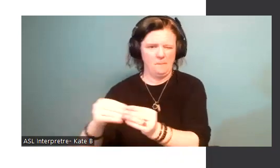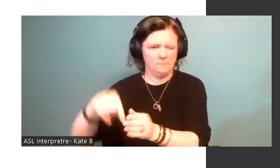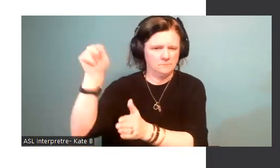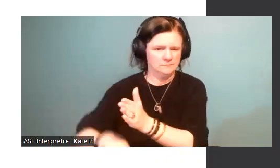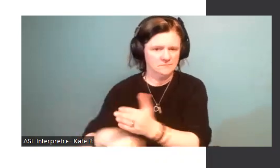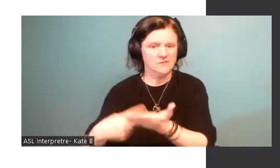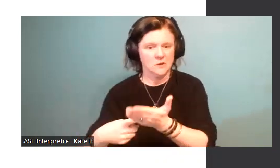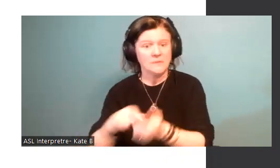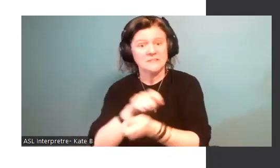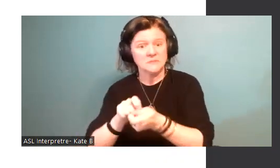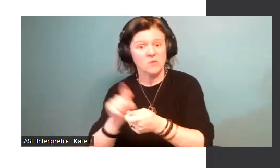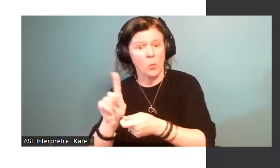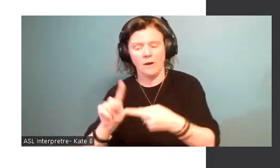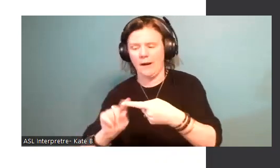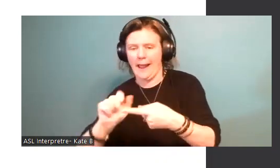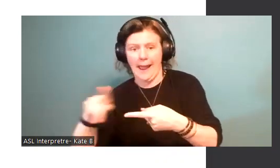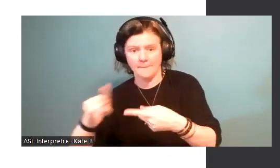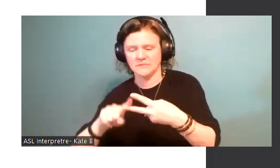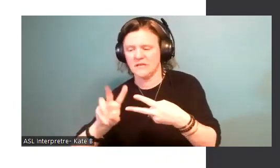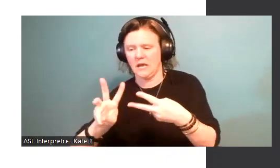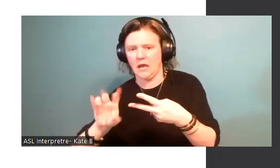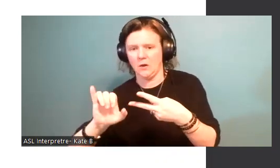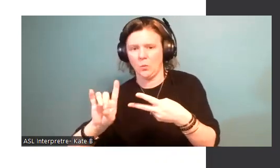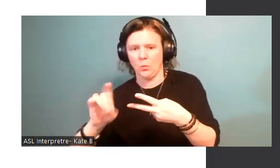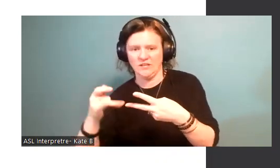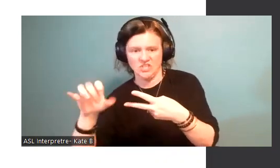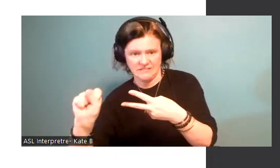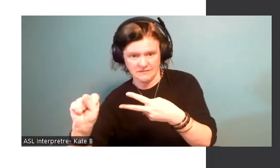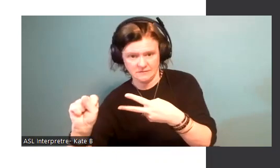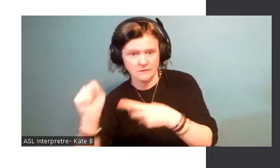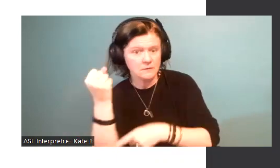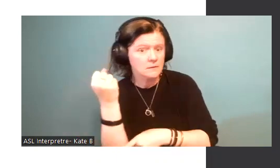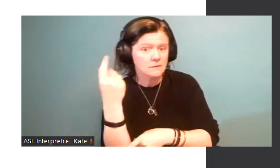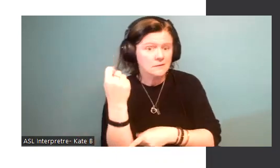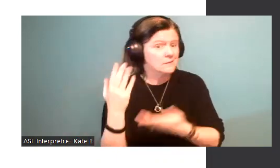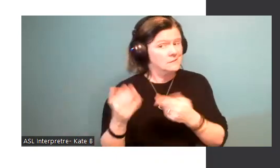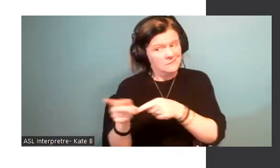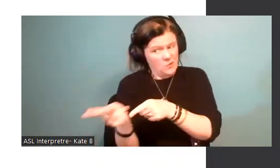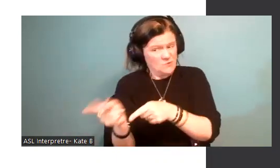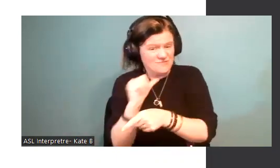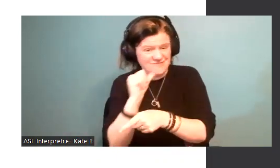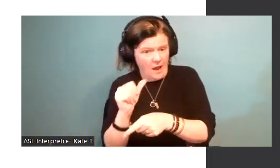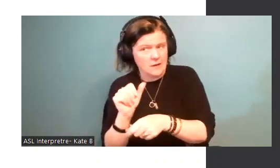problems, but it is something that we like to leave alone. This comes up later in the